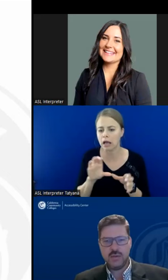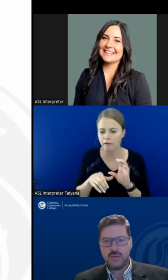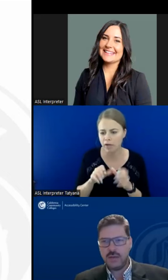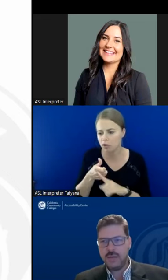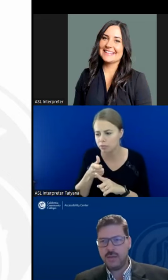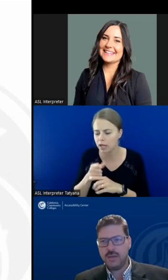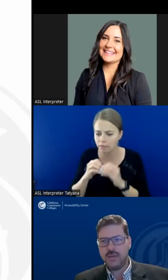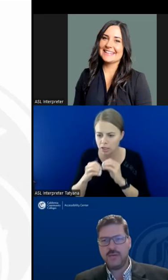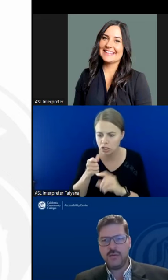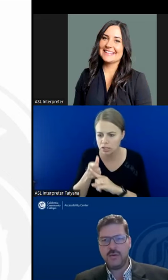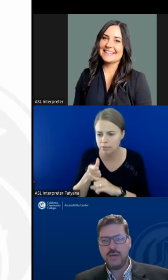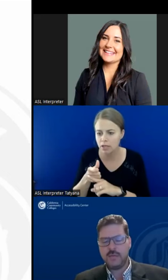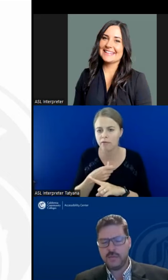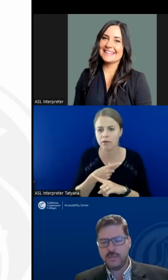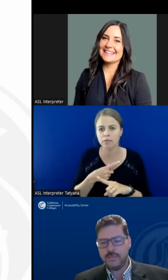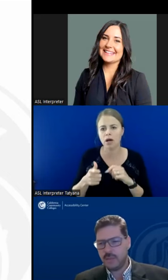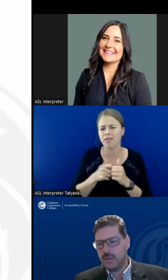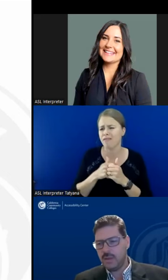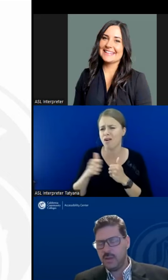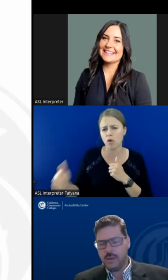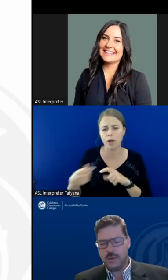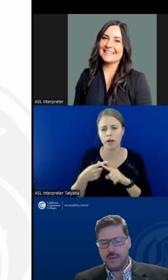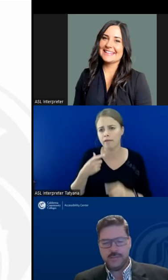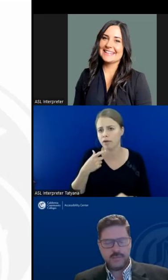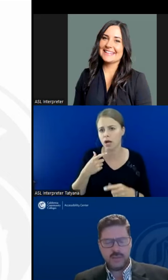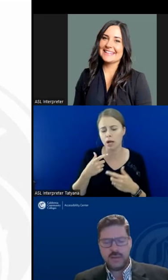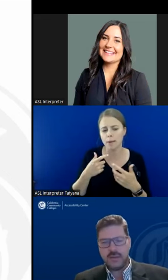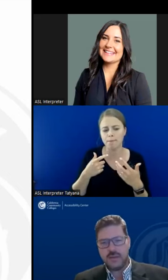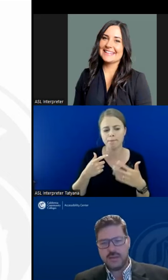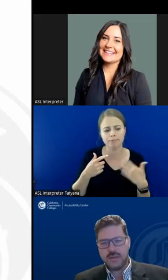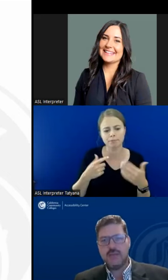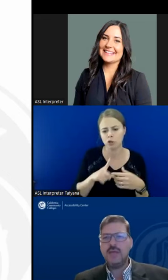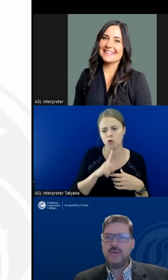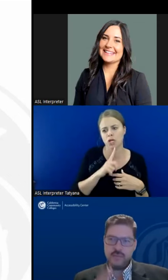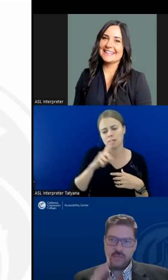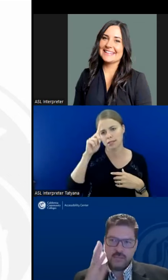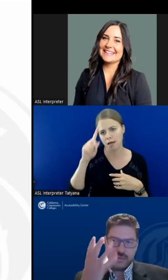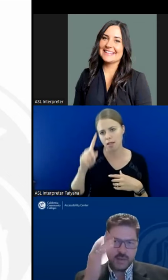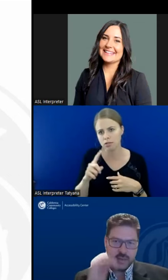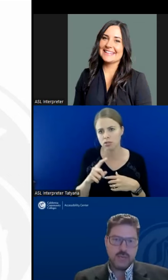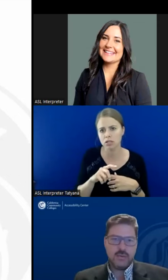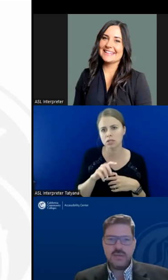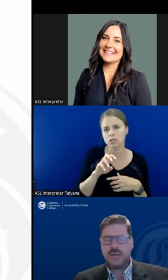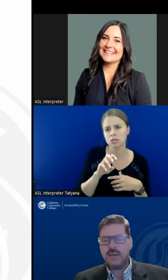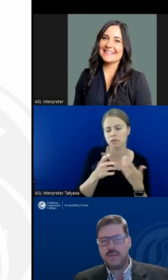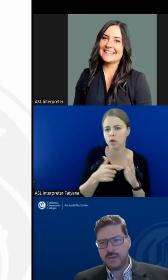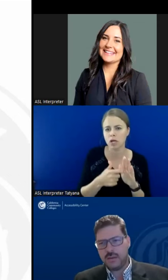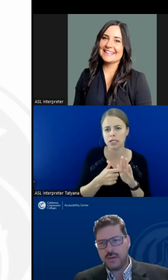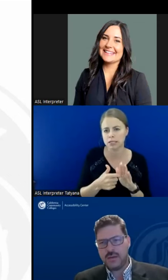on the fly, but they're far away from the real intelligence. And even with the example of this limerick, right,